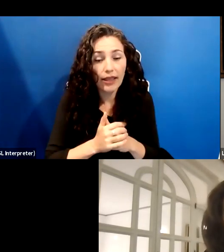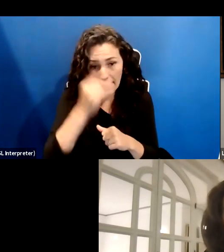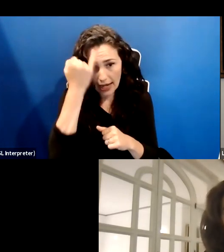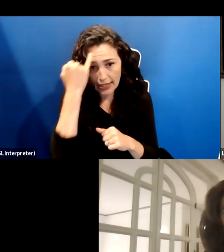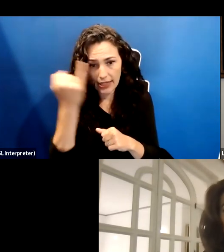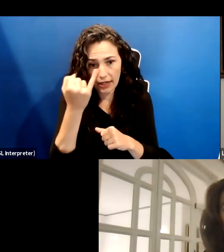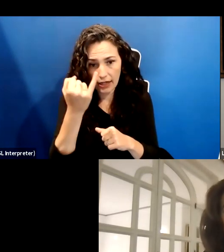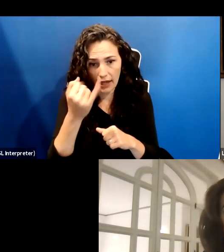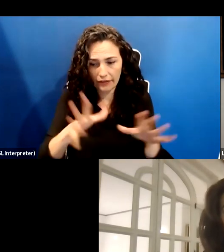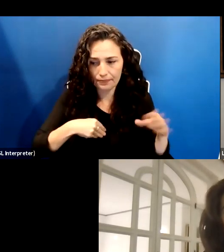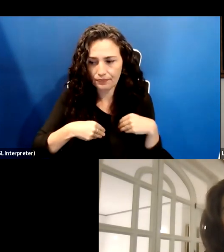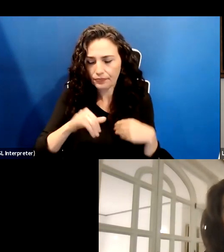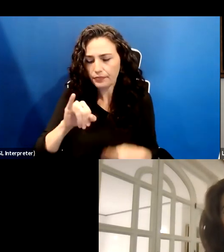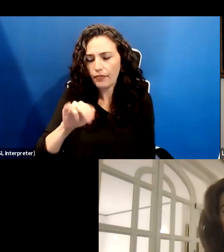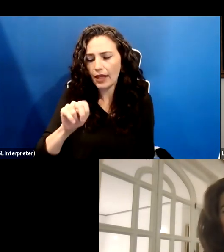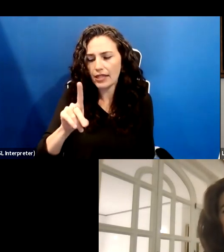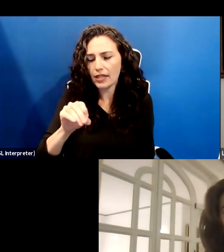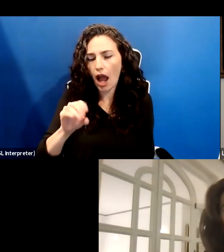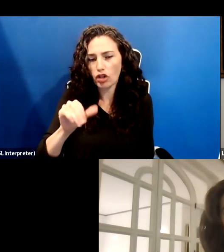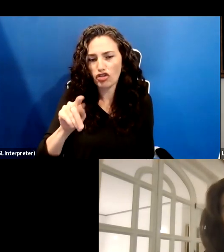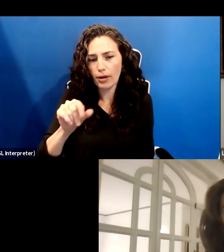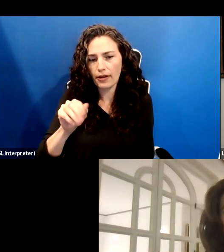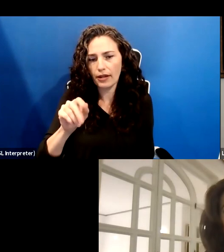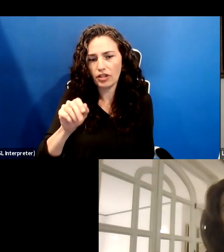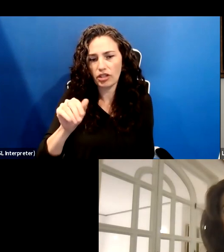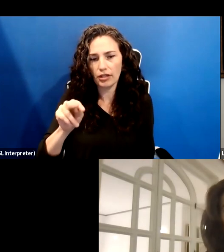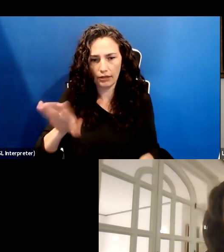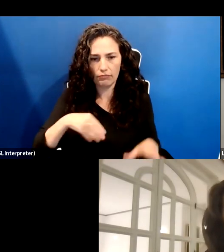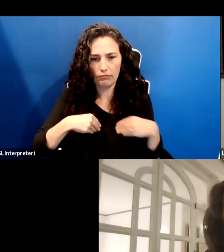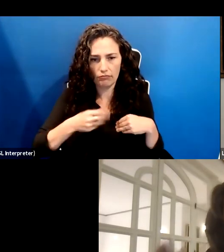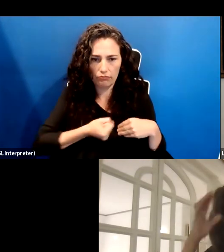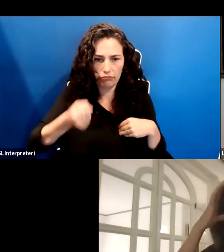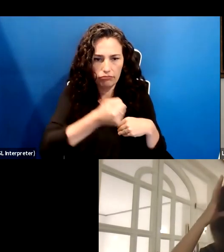And you're originally Iraqi, I'm Egyptian, grew up in the Middle East, you know, we have